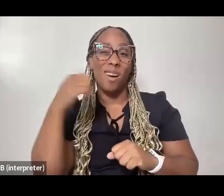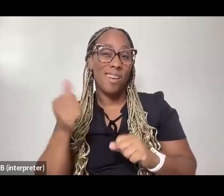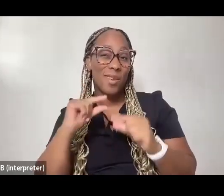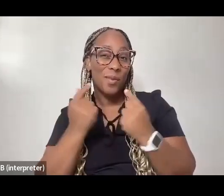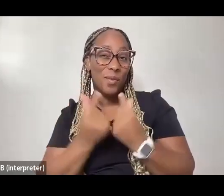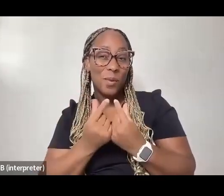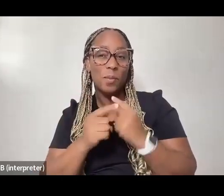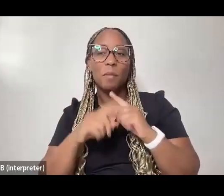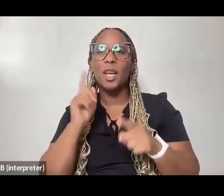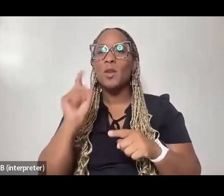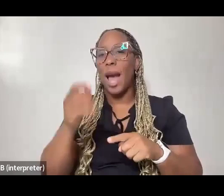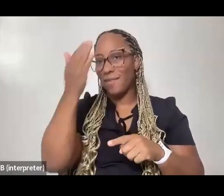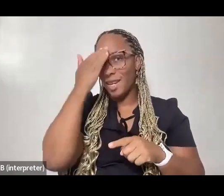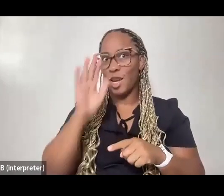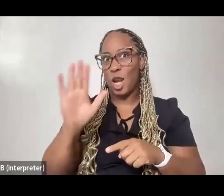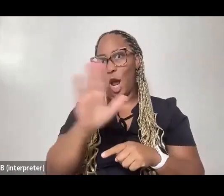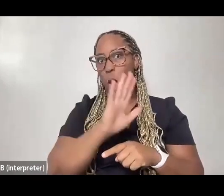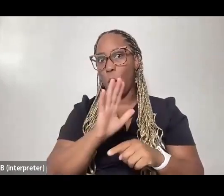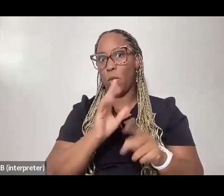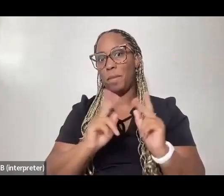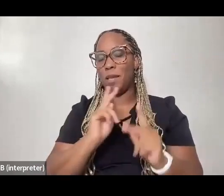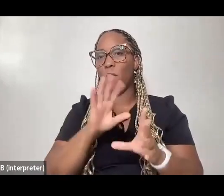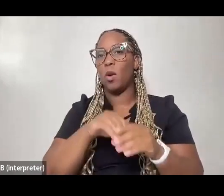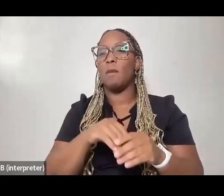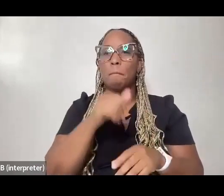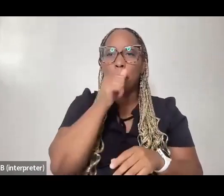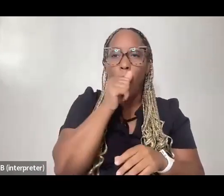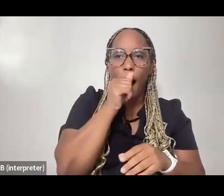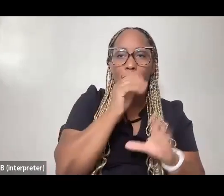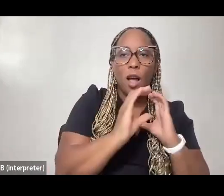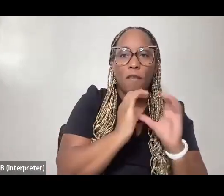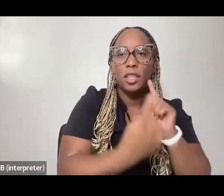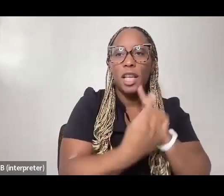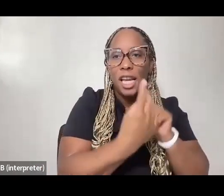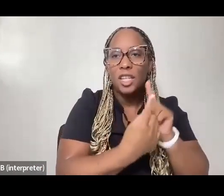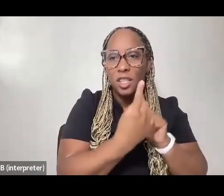It goes back to knowing your audience. Private conversations, one on one type things.